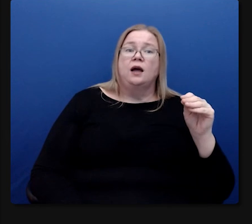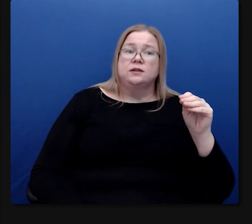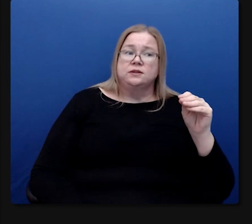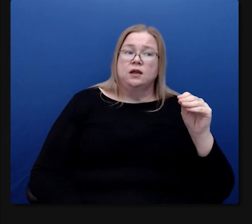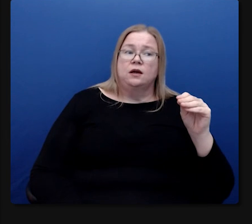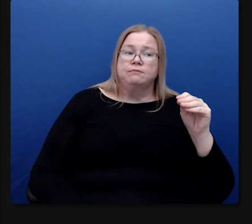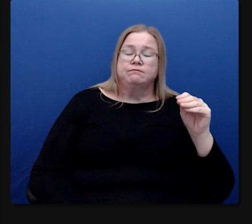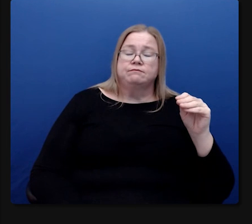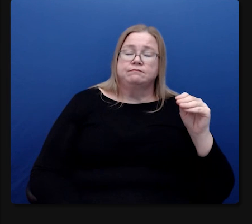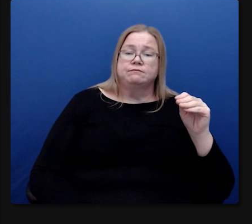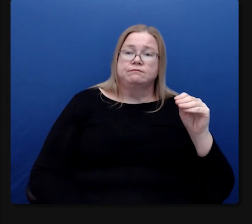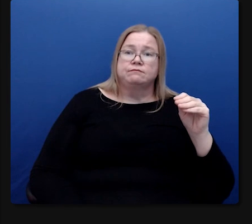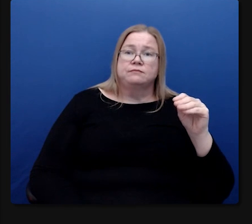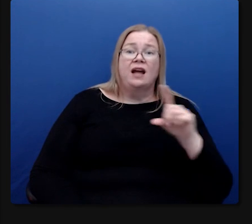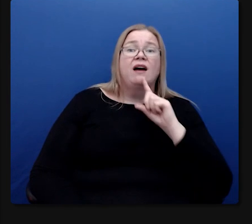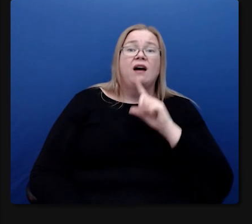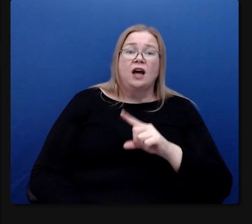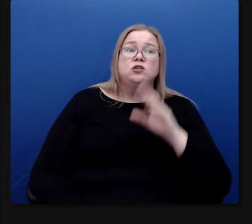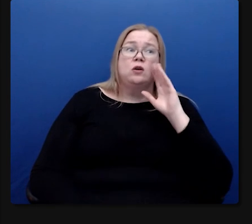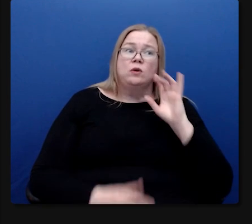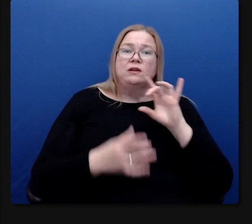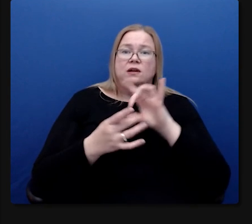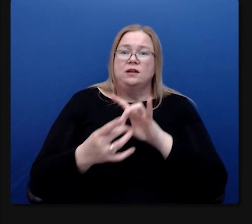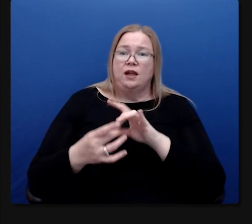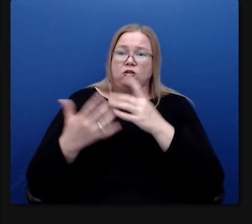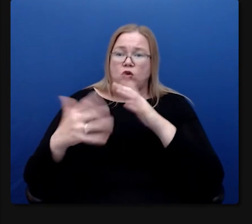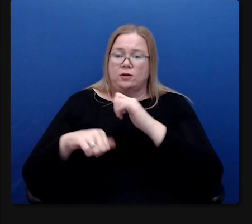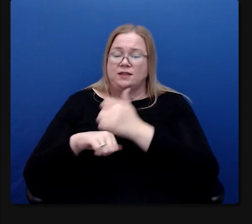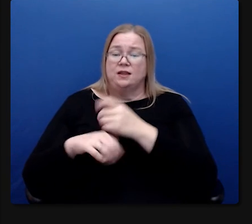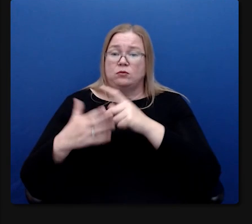And if we were in a, if we were actually going to connect to an existing project,